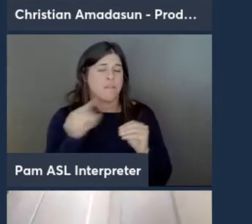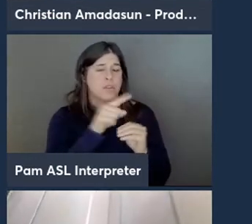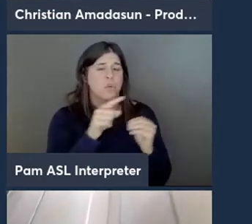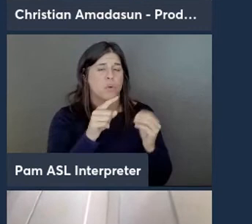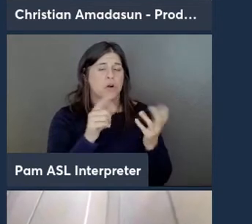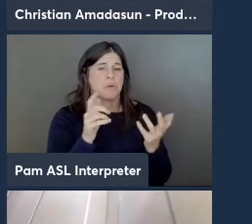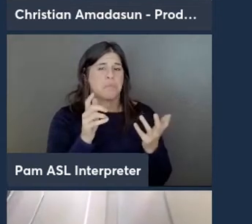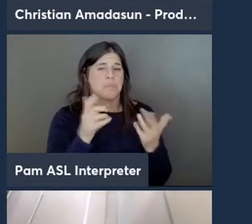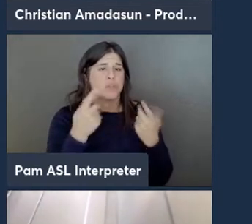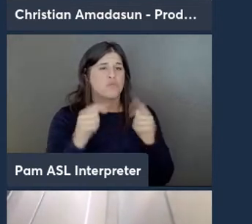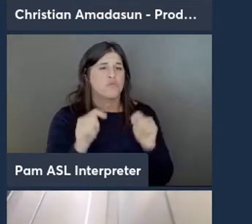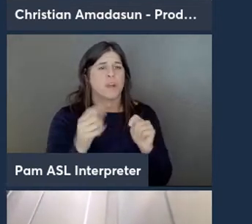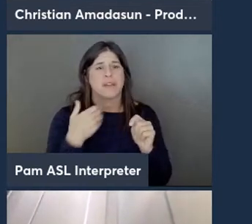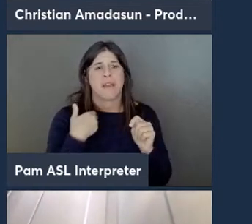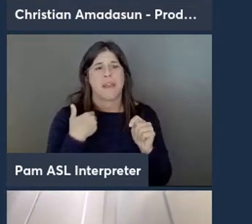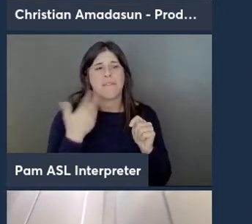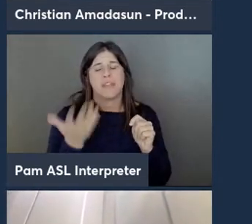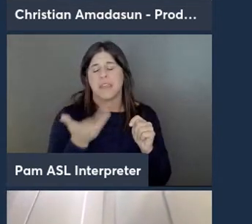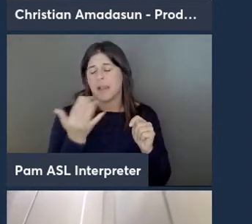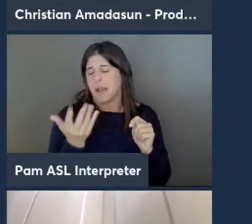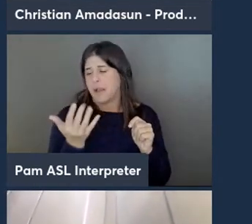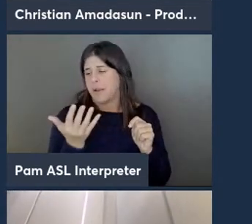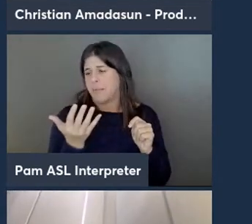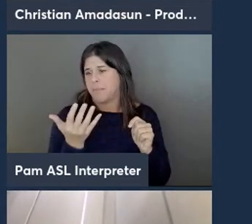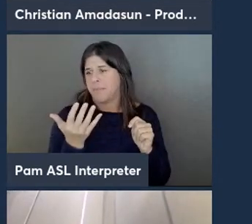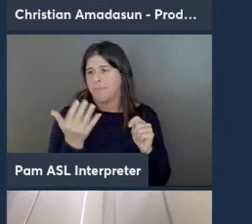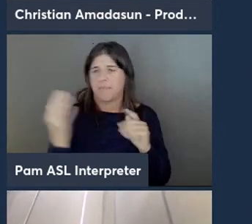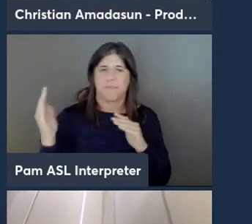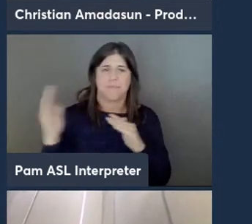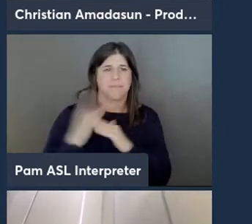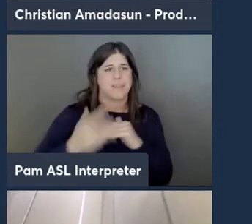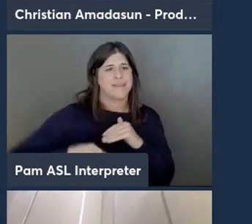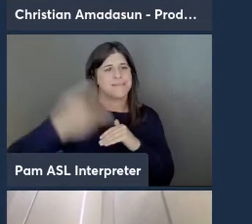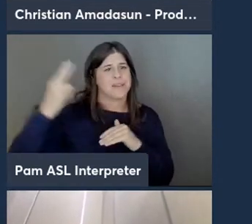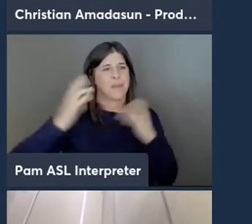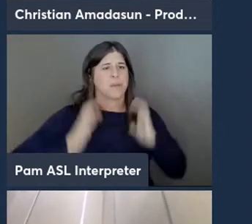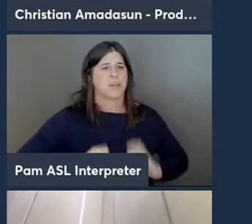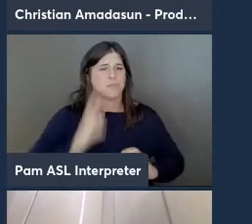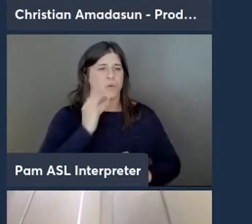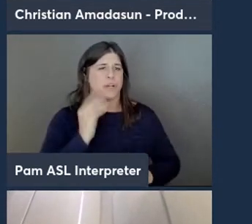trying to get the highest customer experience buyer when you are combining both the G four DN